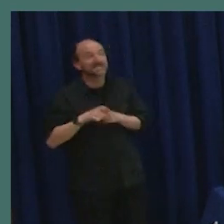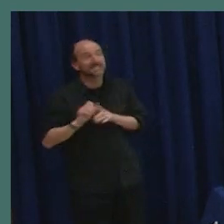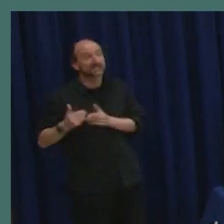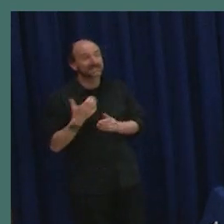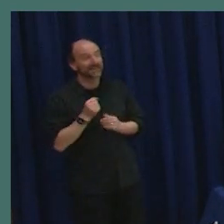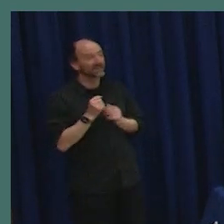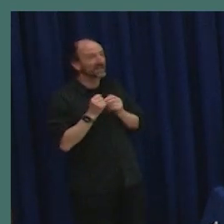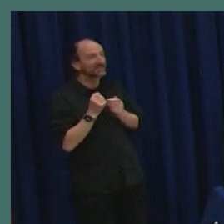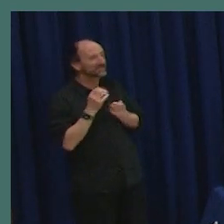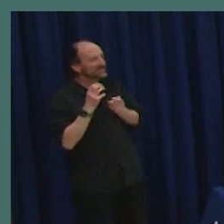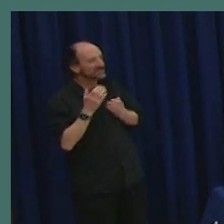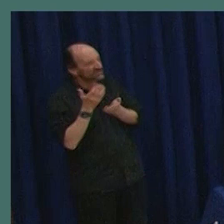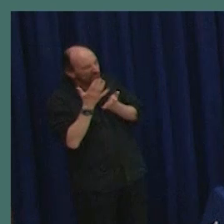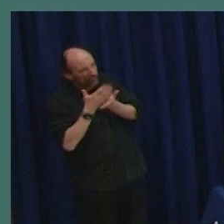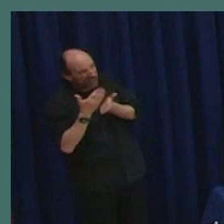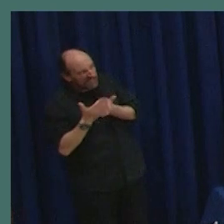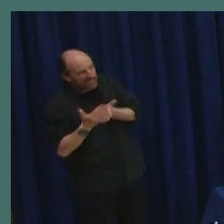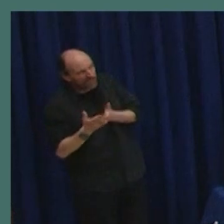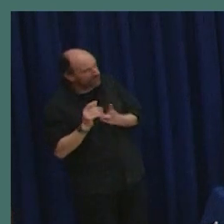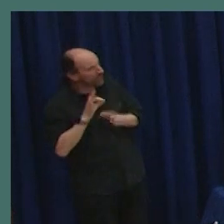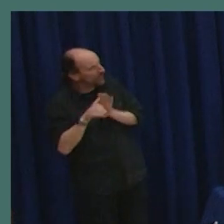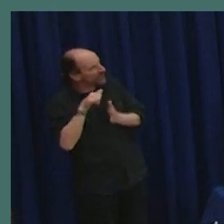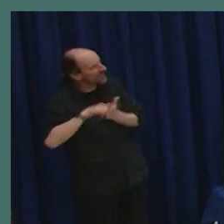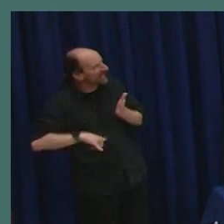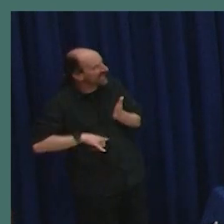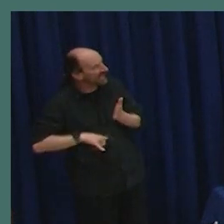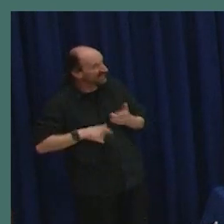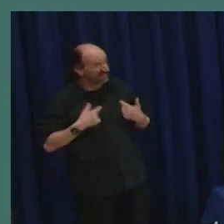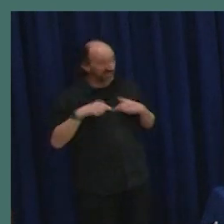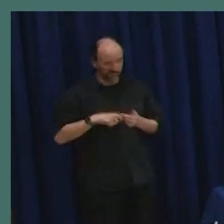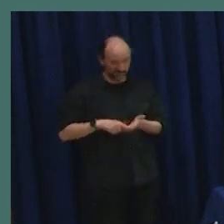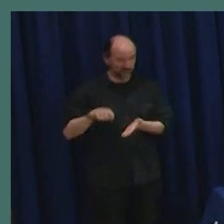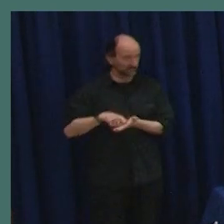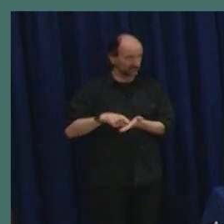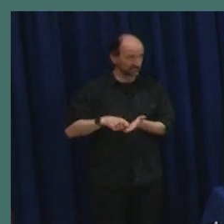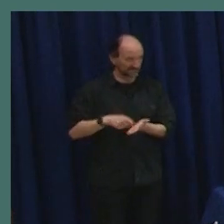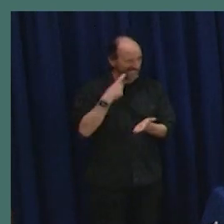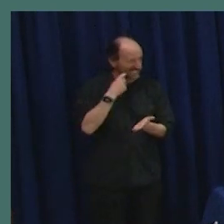filter things when GPs refer. I got through it but it's quite easy to cheat on these things I guess,